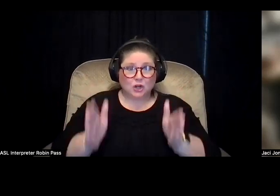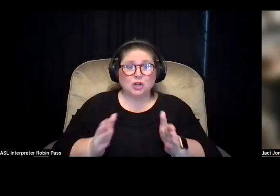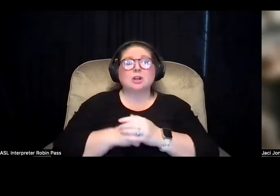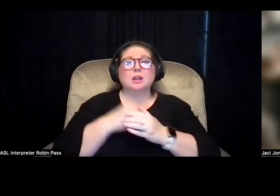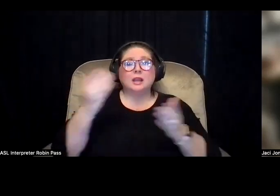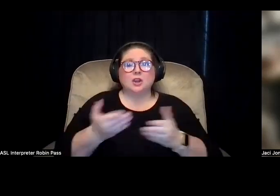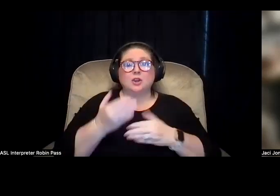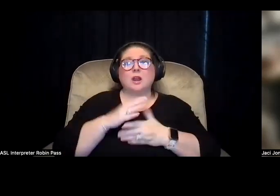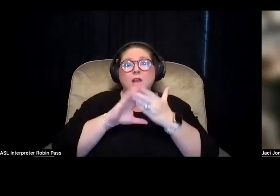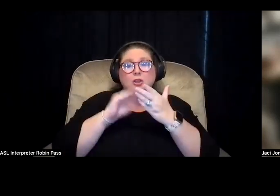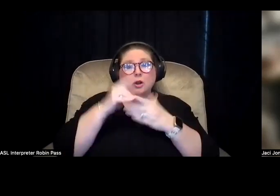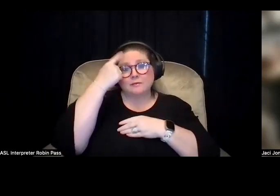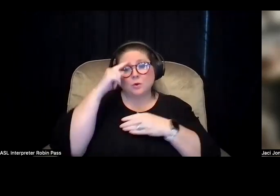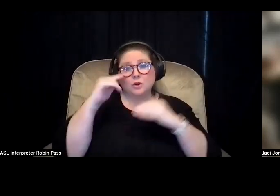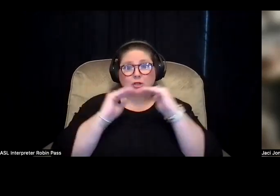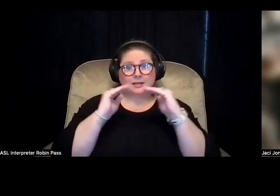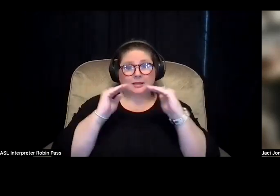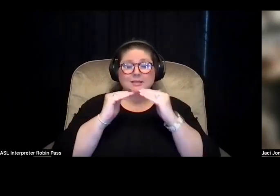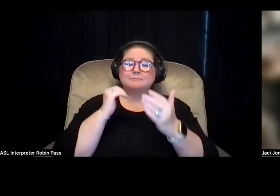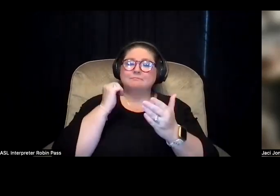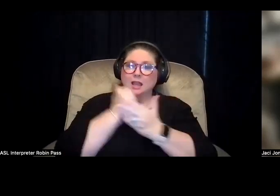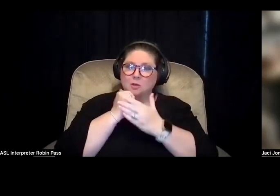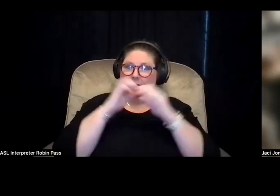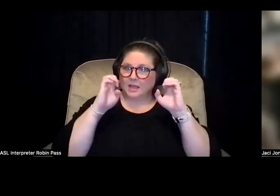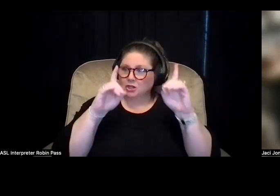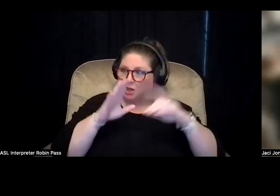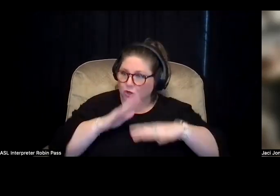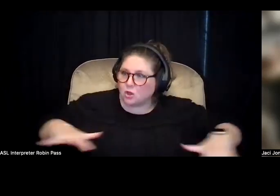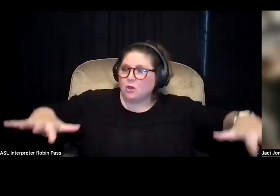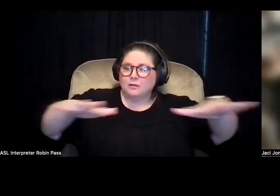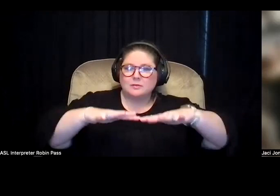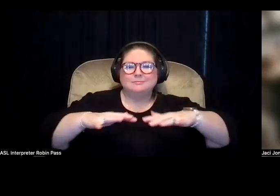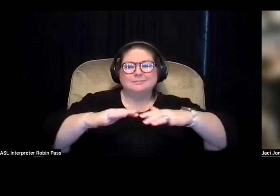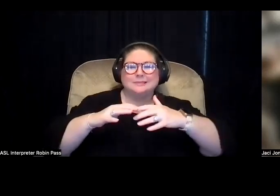are to help educators across the nation kind of grapple with social justice education